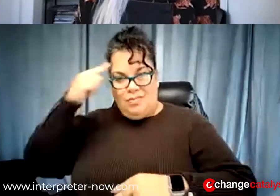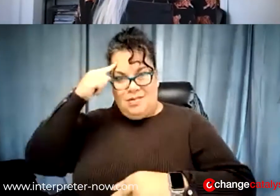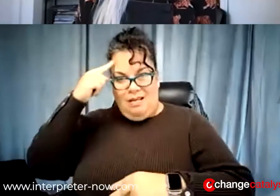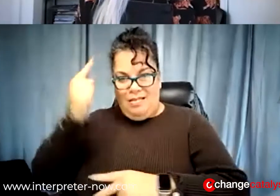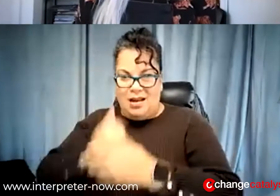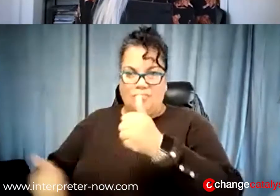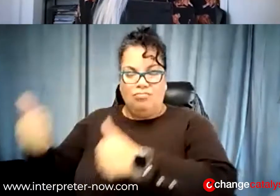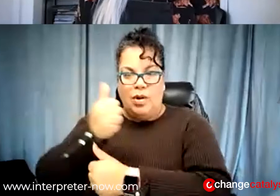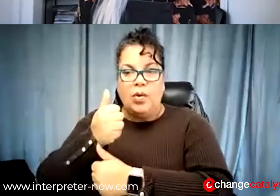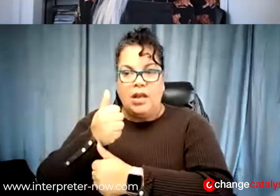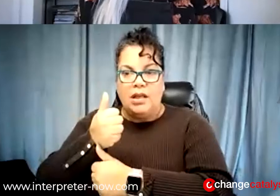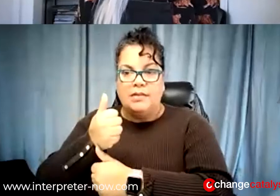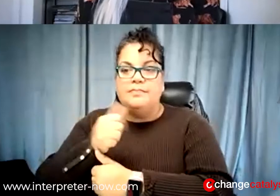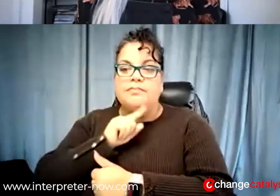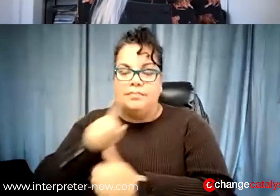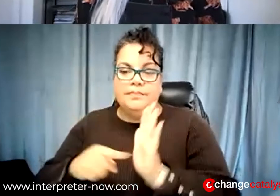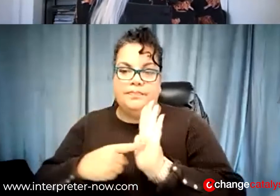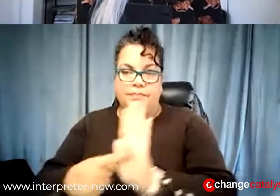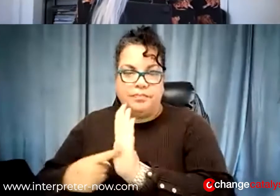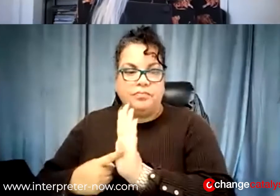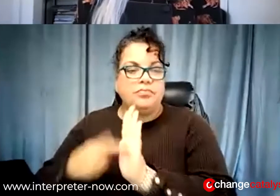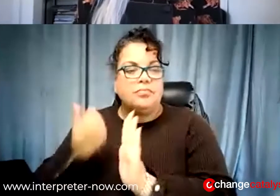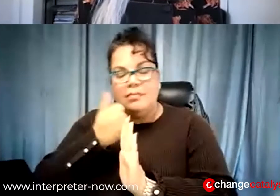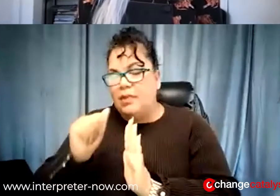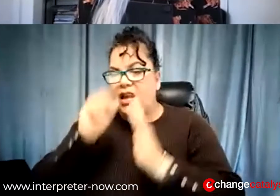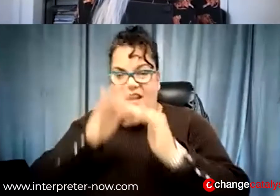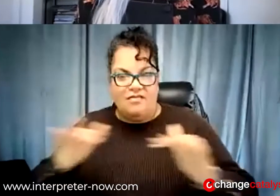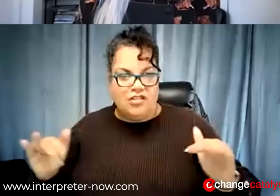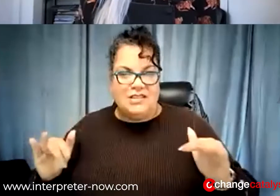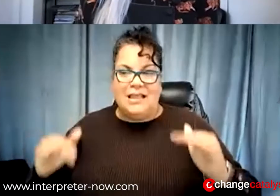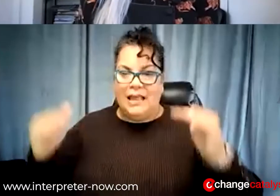on any diversity, equity, inclusion, belonging, any of those efforts.